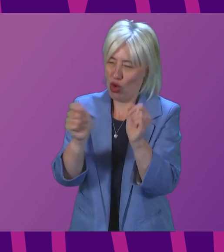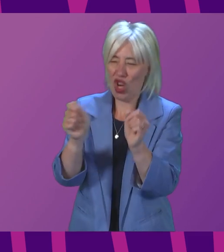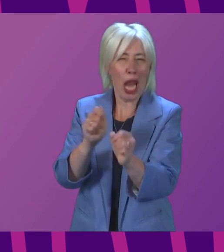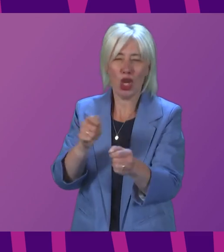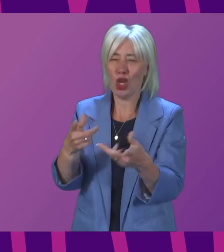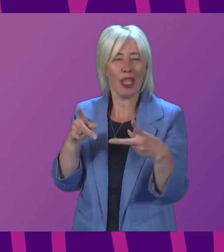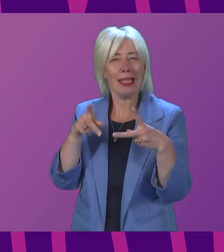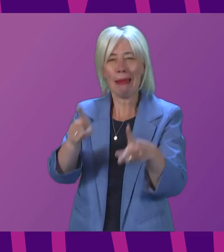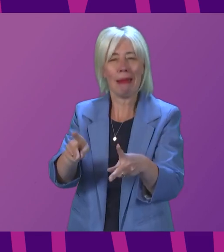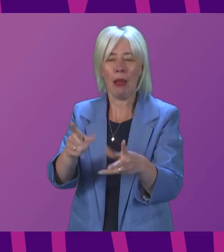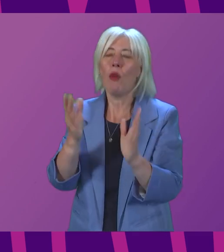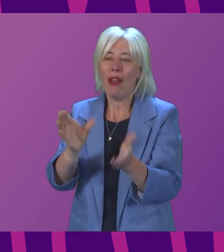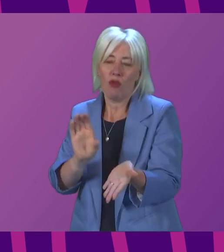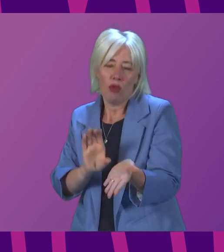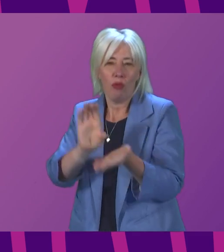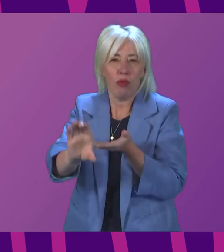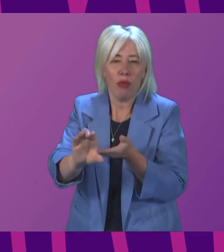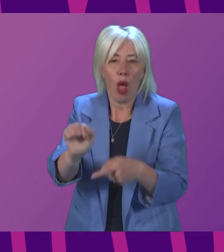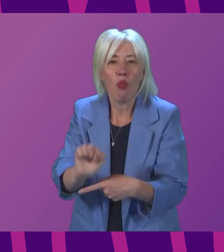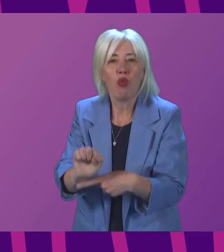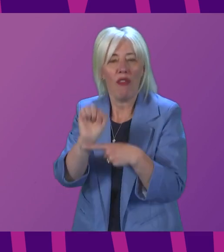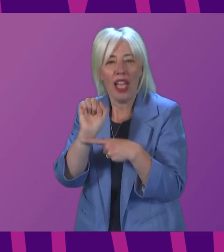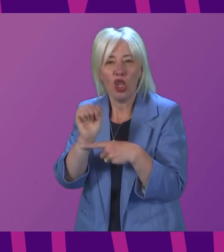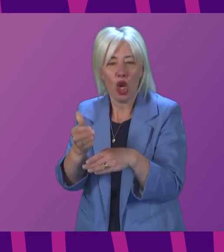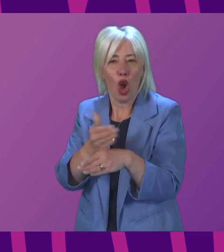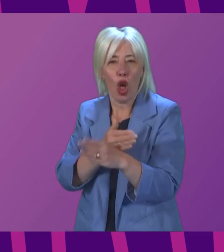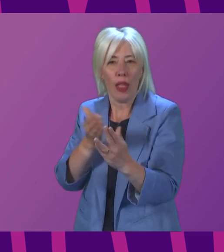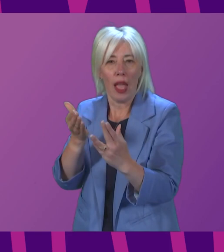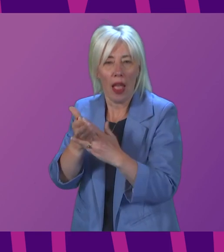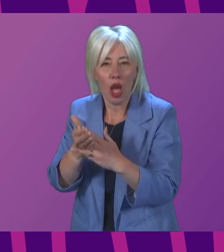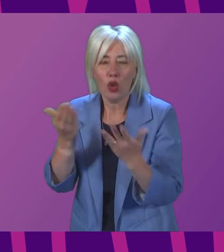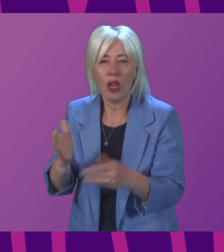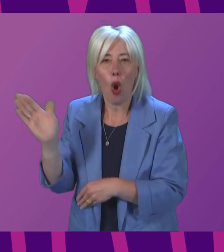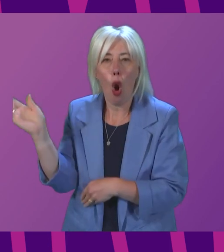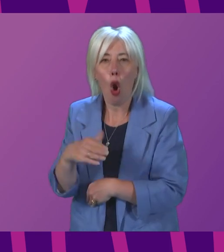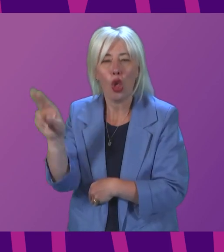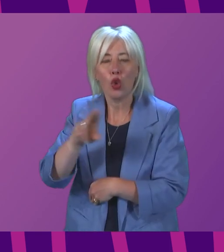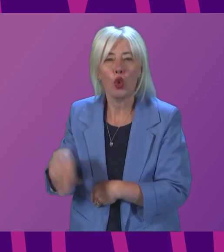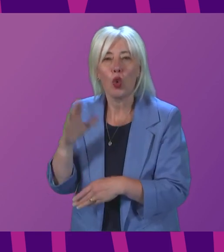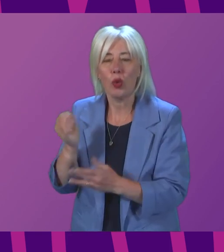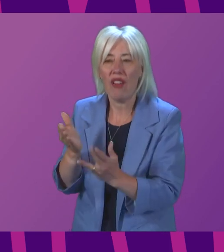We are investing more in prevention and early intervention so that all schools now have access to counsellors—that is important.